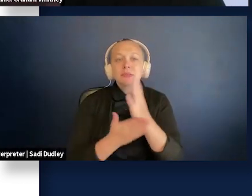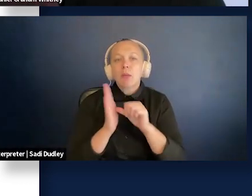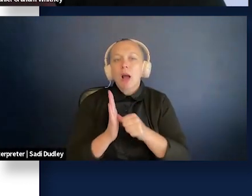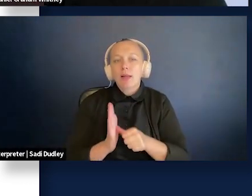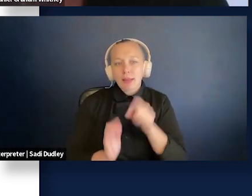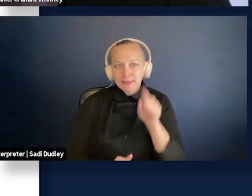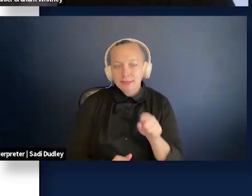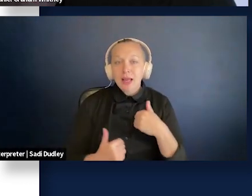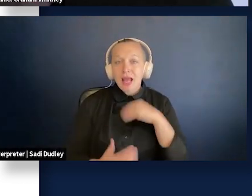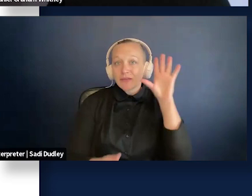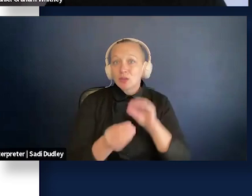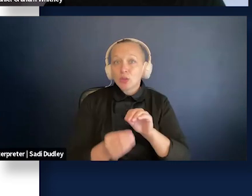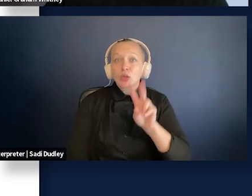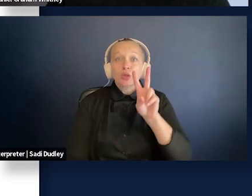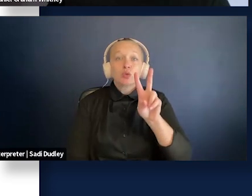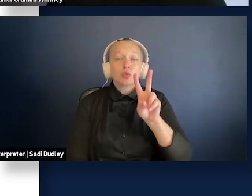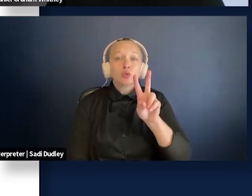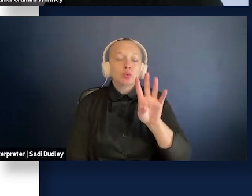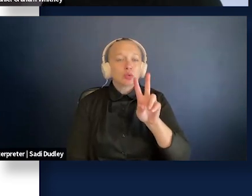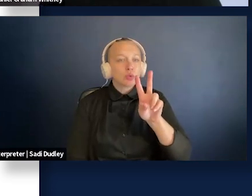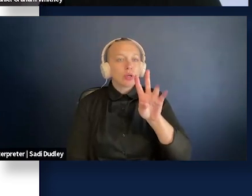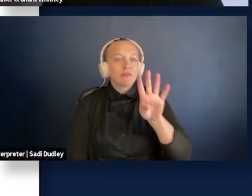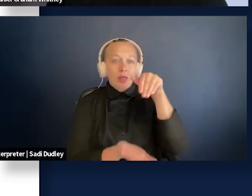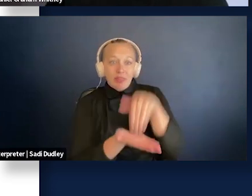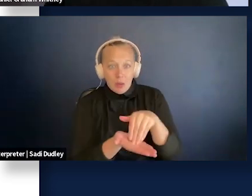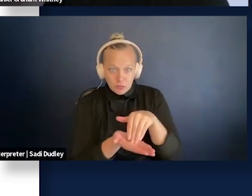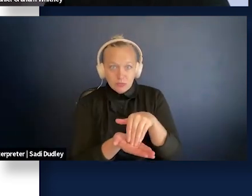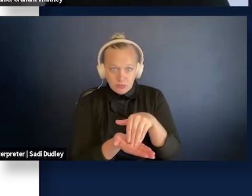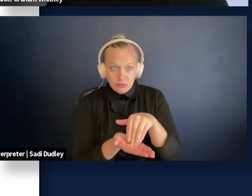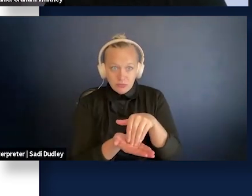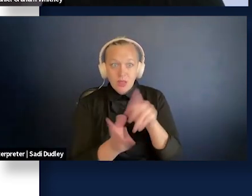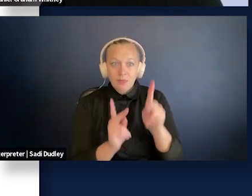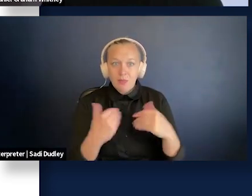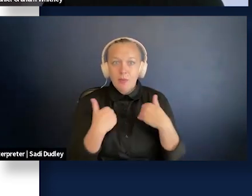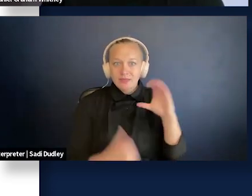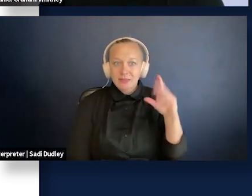Uh, we had about 24,000 adults with CP, with a mean average age of 49 years old.